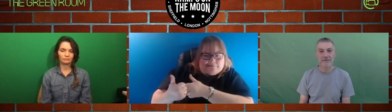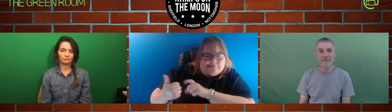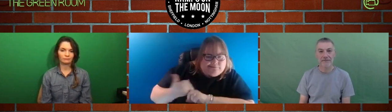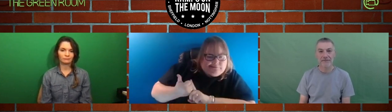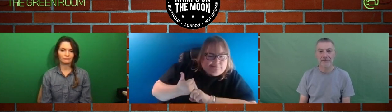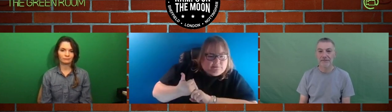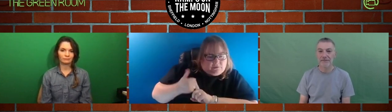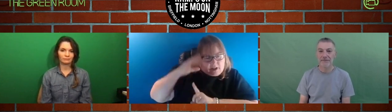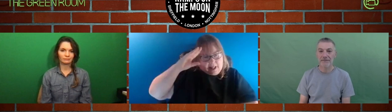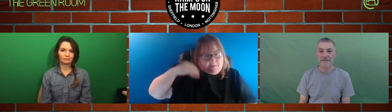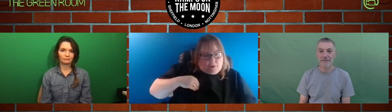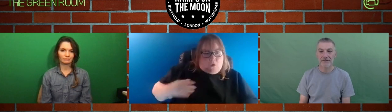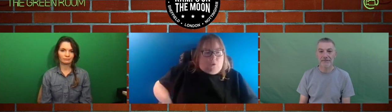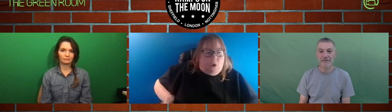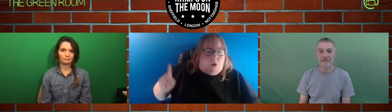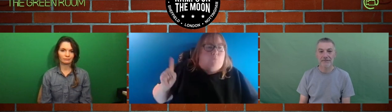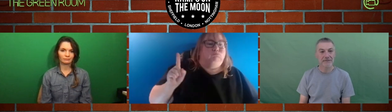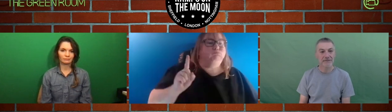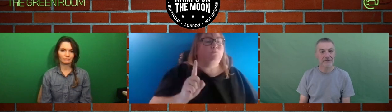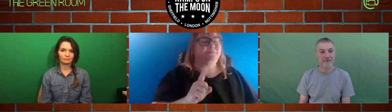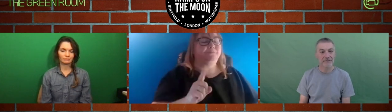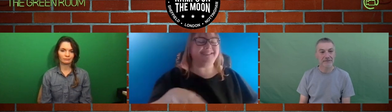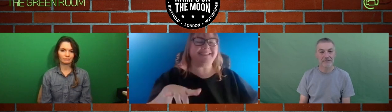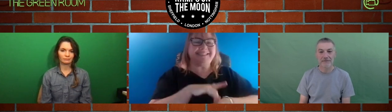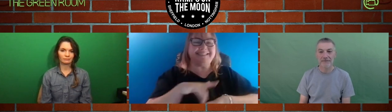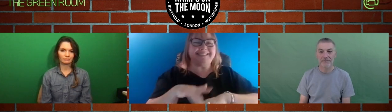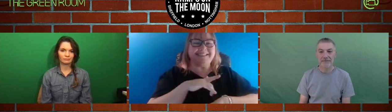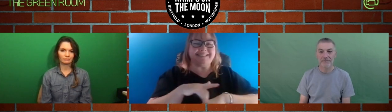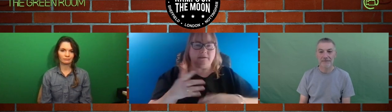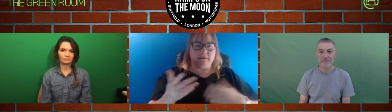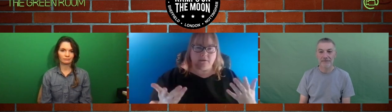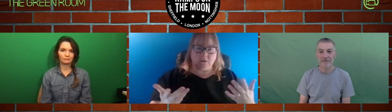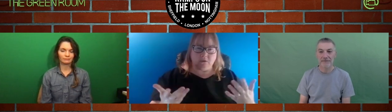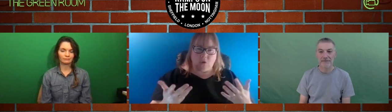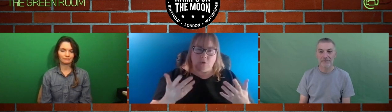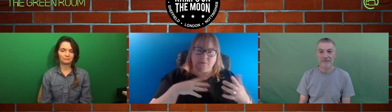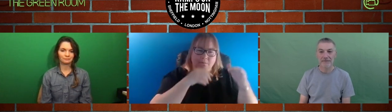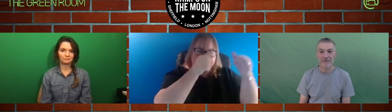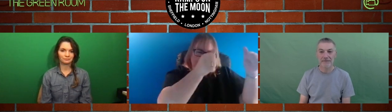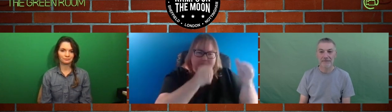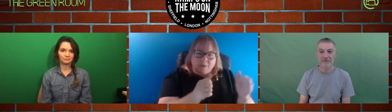then it's better to have a piece of paper that helps you than it is for me to be there all the time because